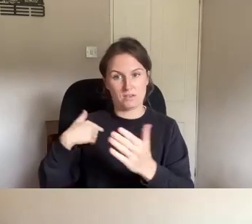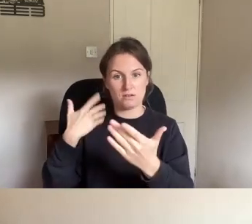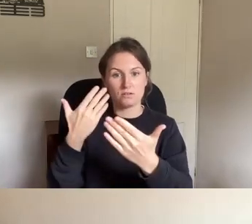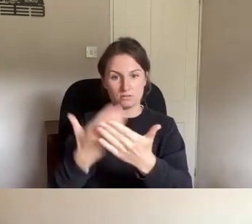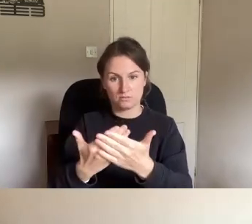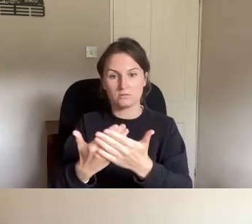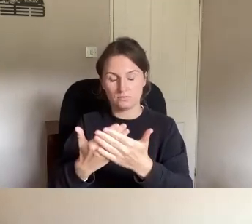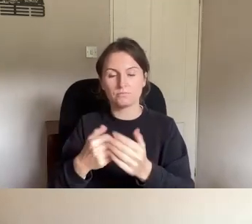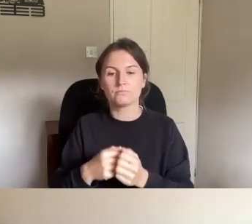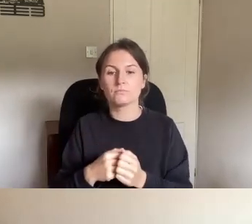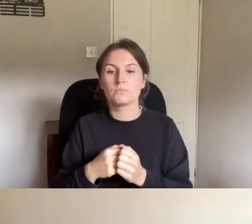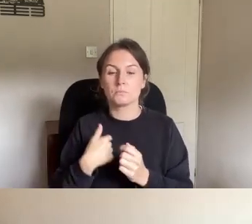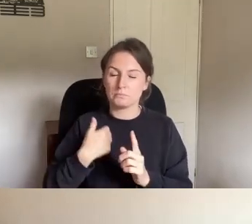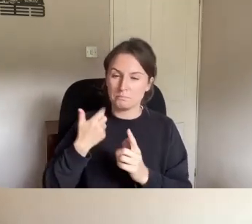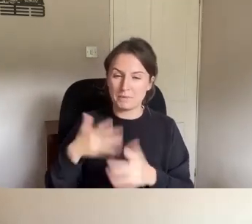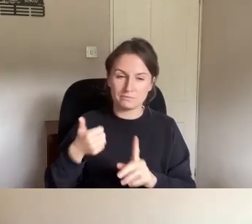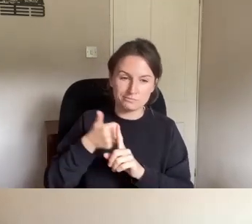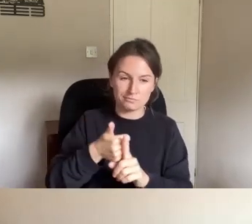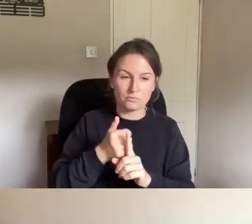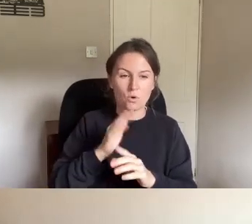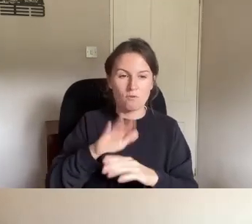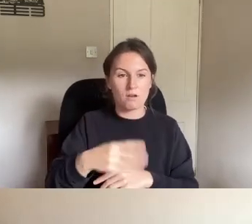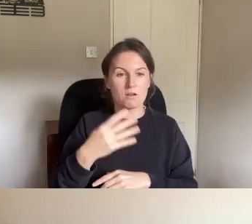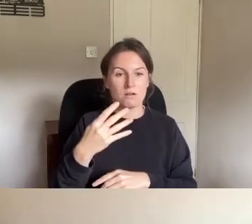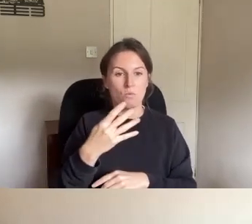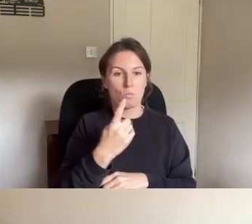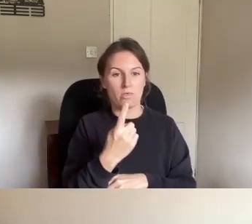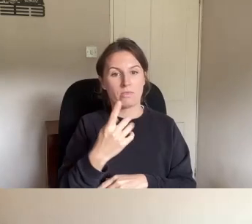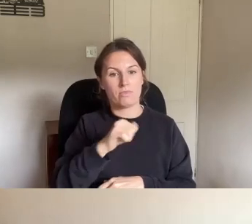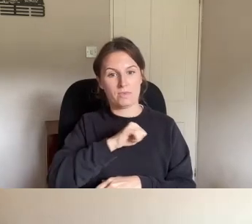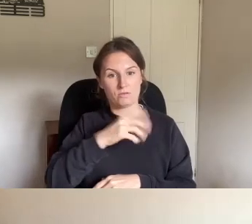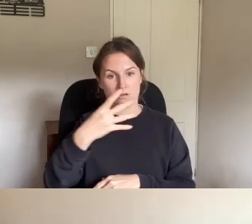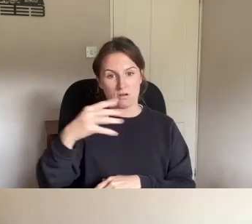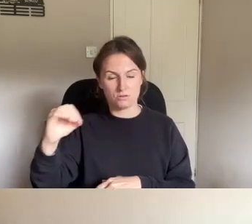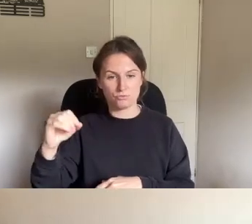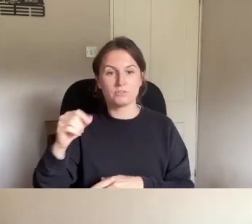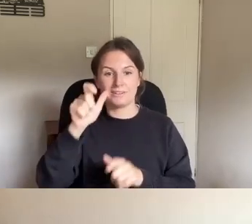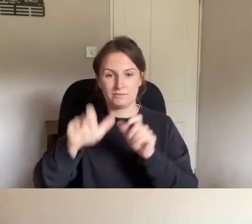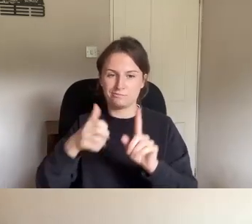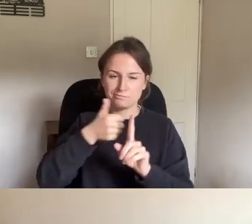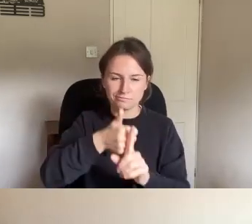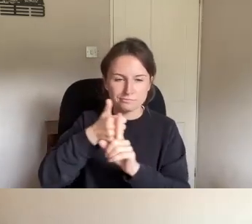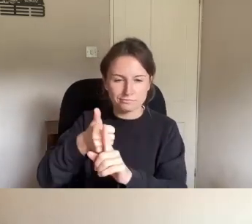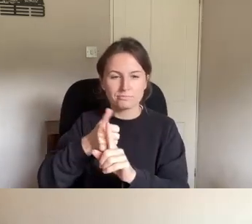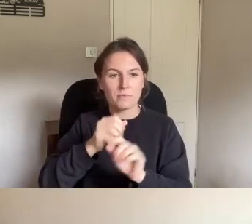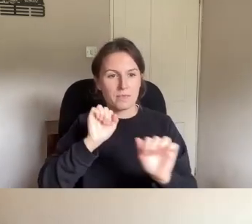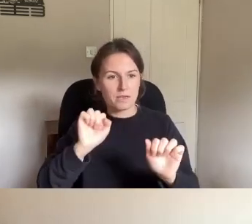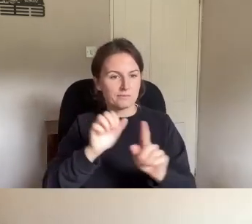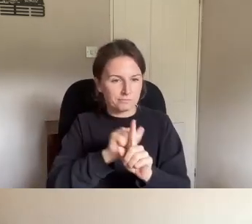over 1,900 individuals and organizations to grow their digital skills and confidence.